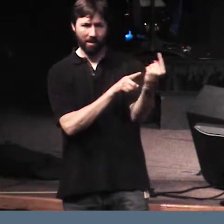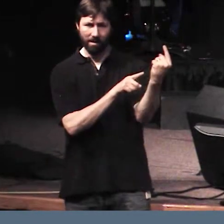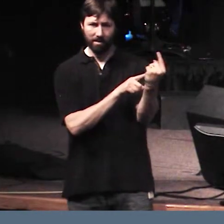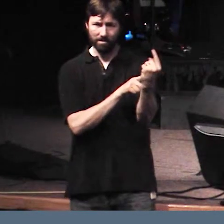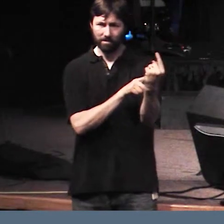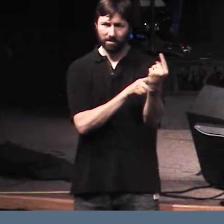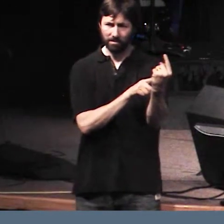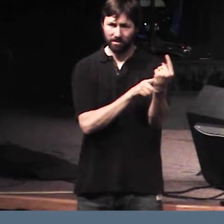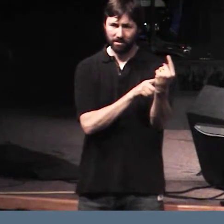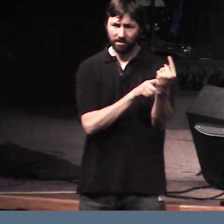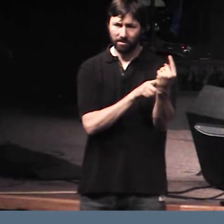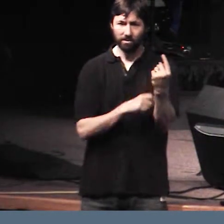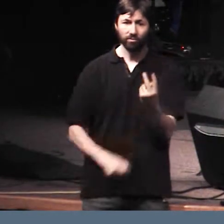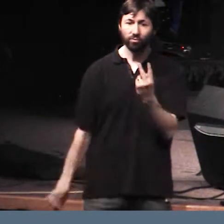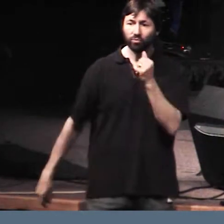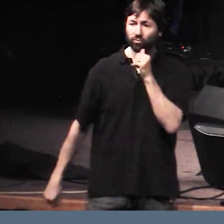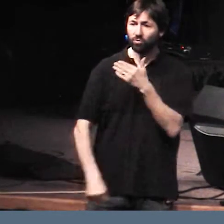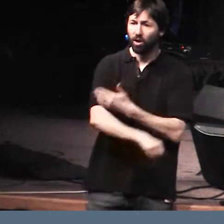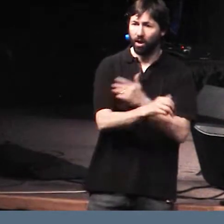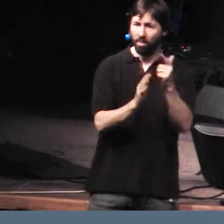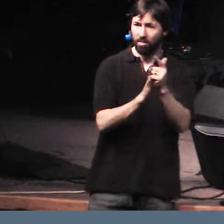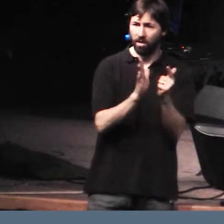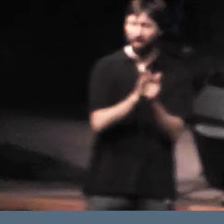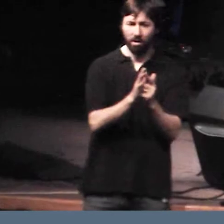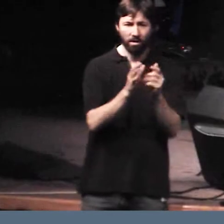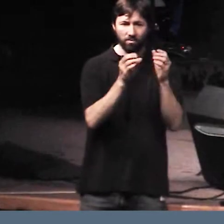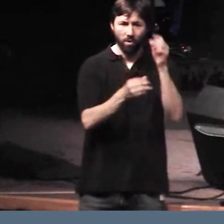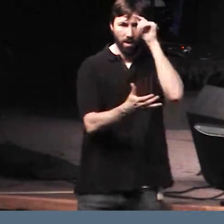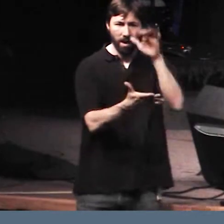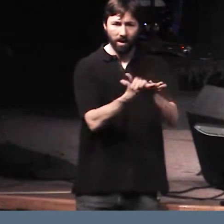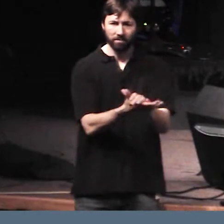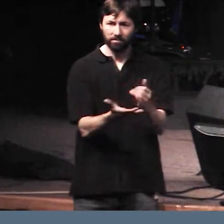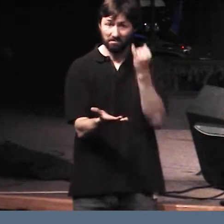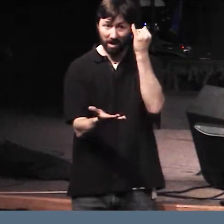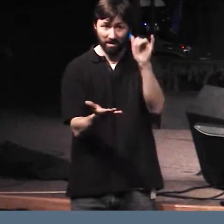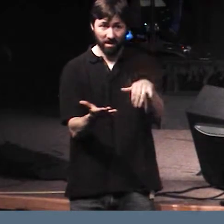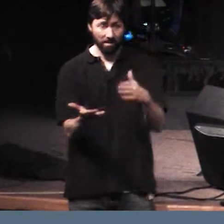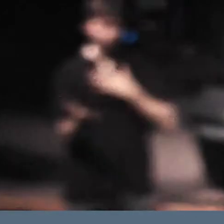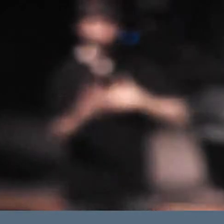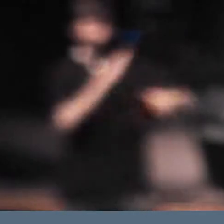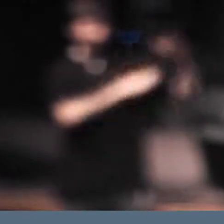two widowed daughters-in-law and just imagine that now in my day we used to